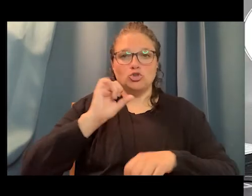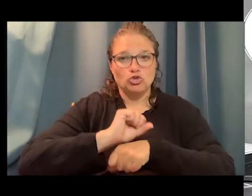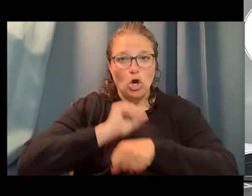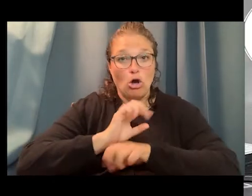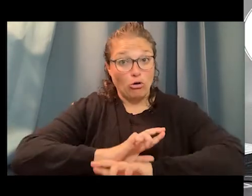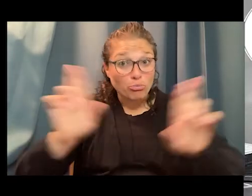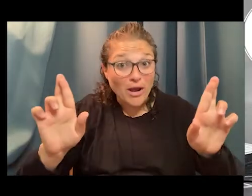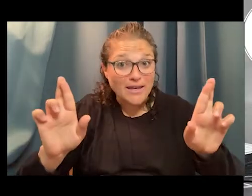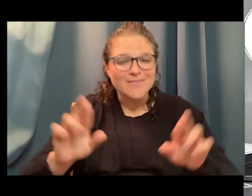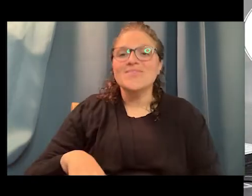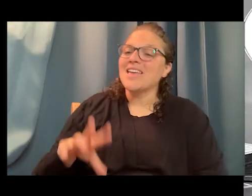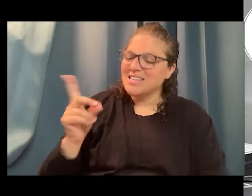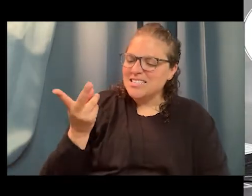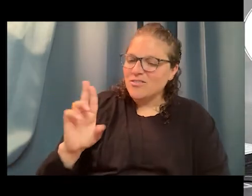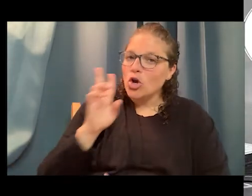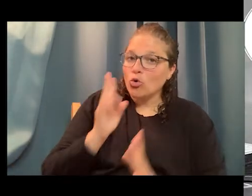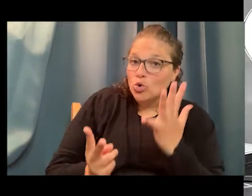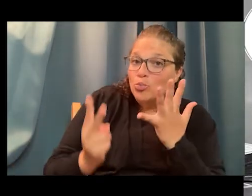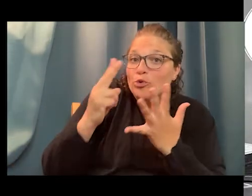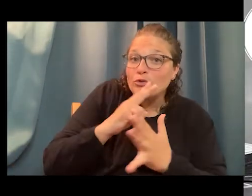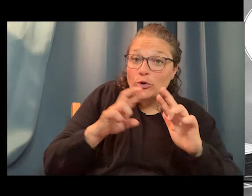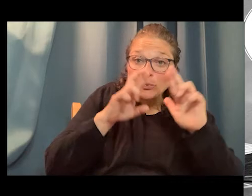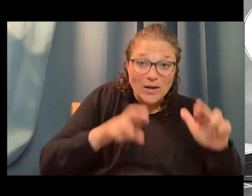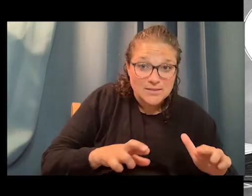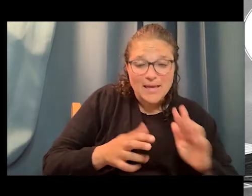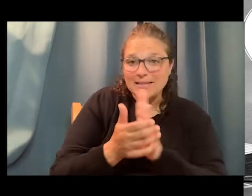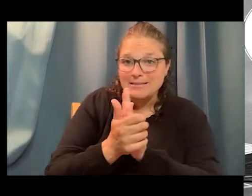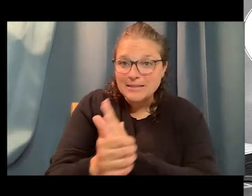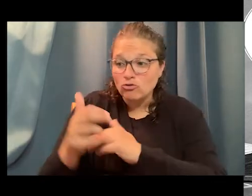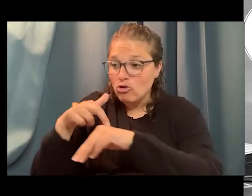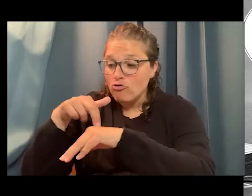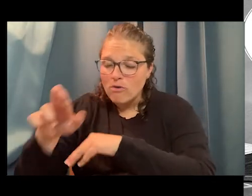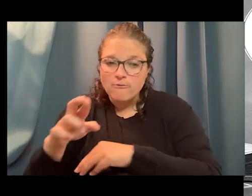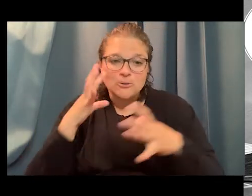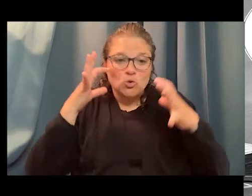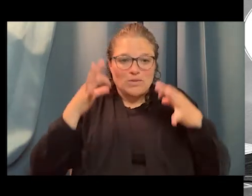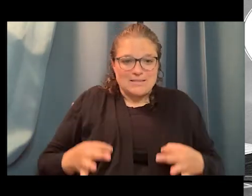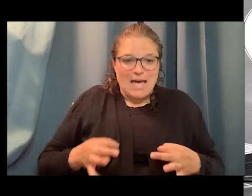DVR will review their clients resume, skills, and references to determine if they are able